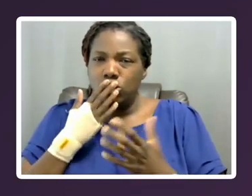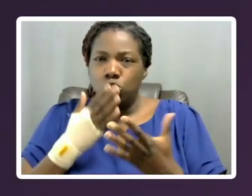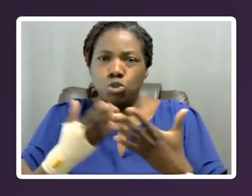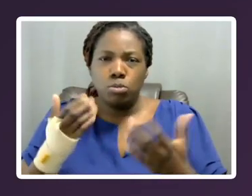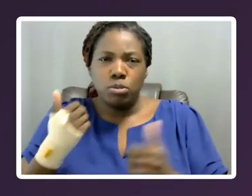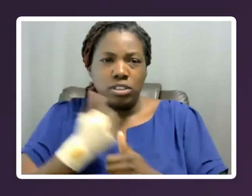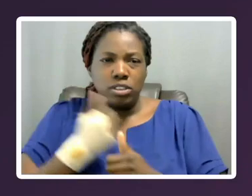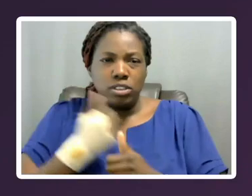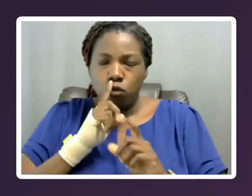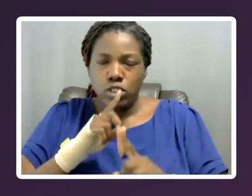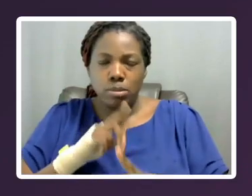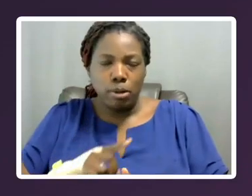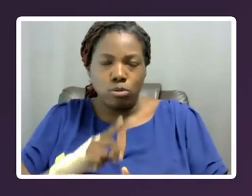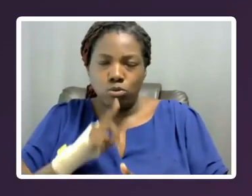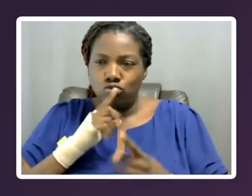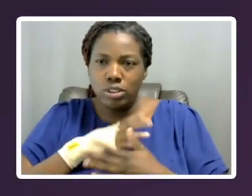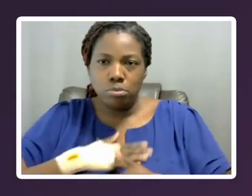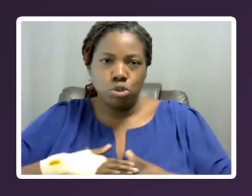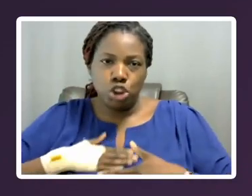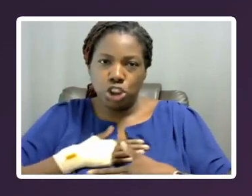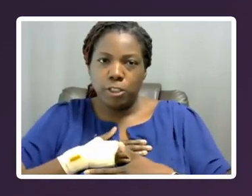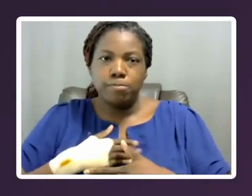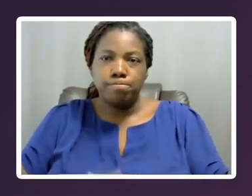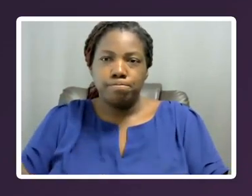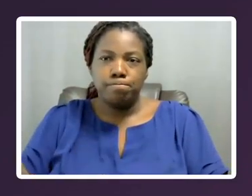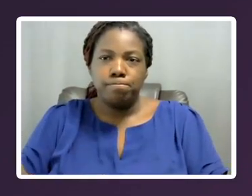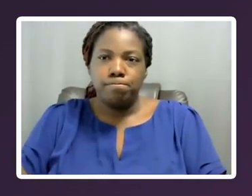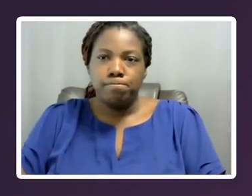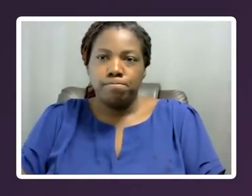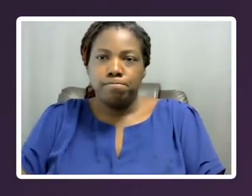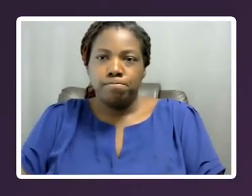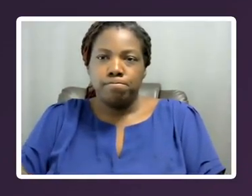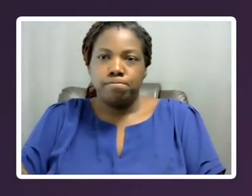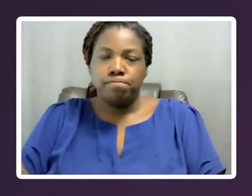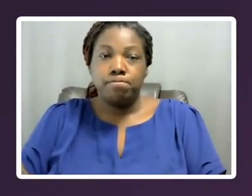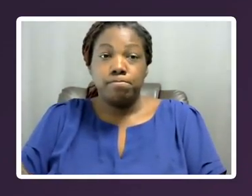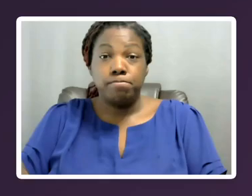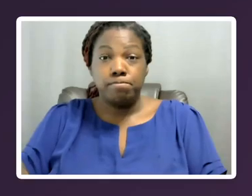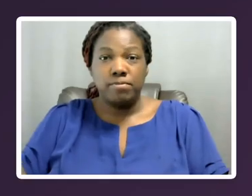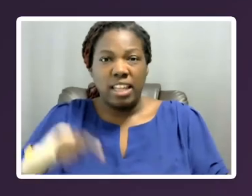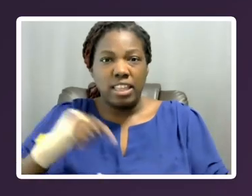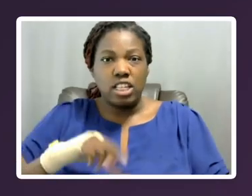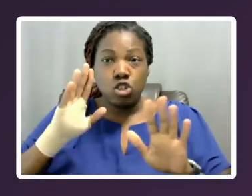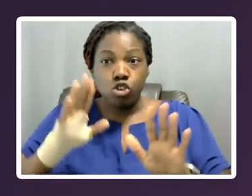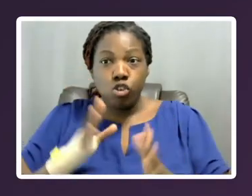We greatly appreciate it. This is a great way to encourage students to focus on their experiences